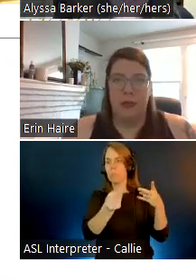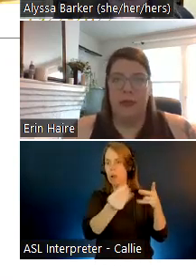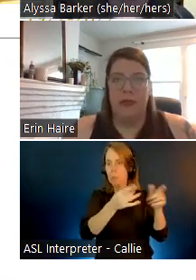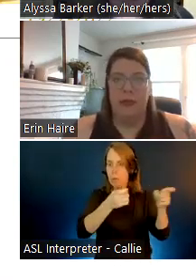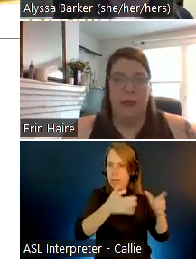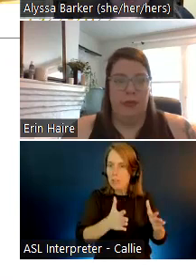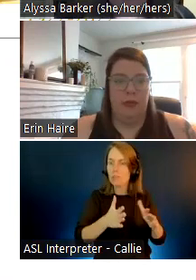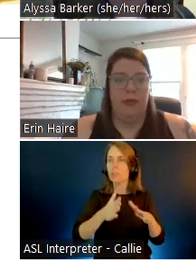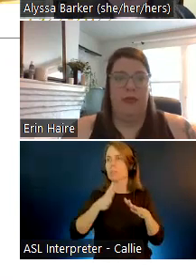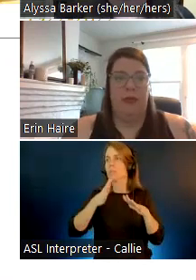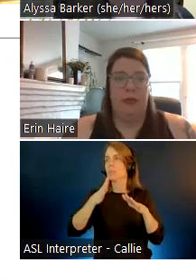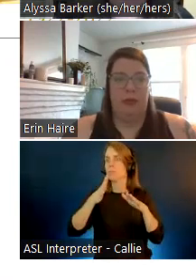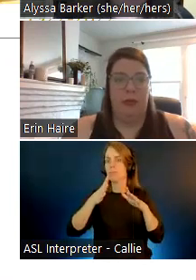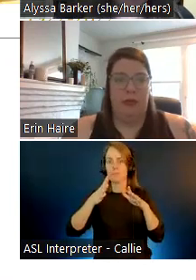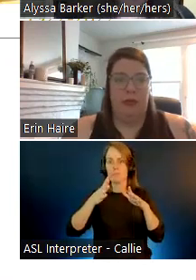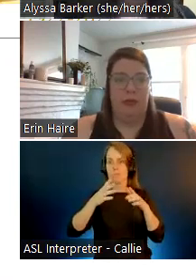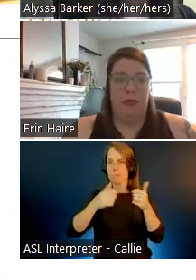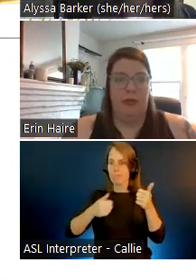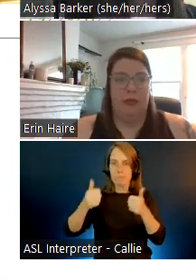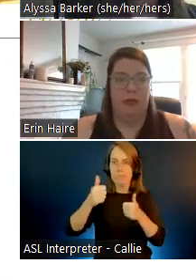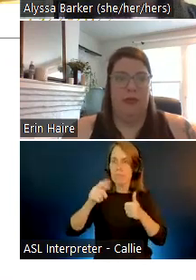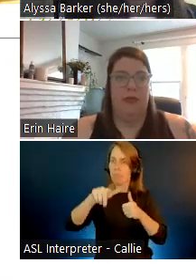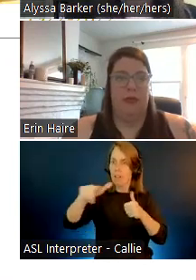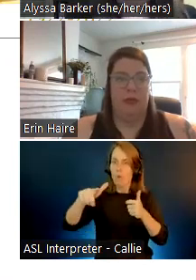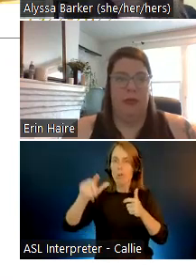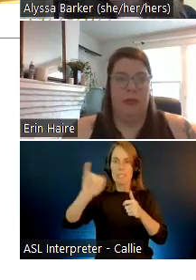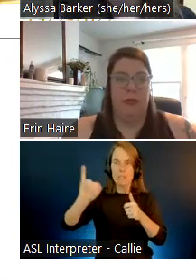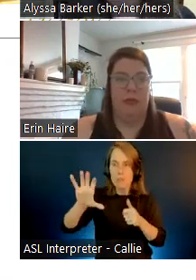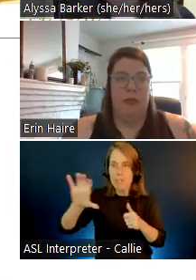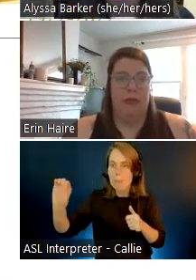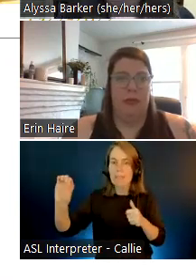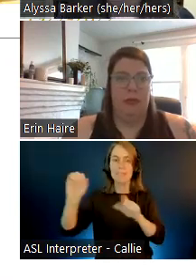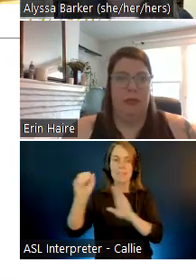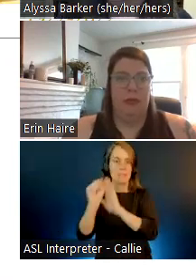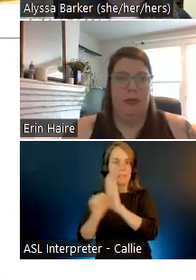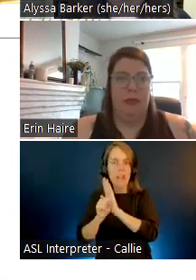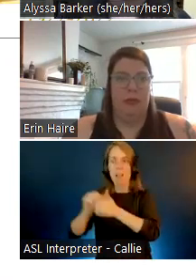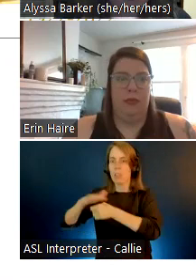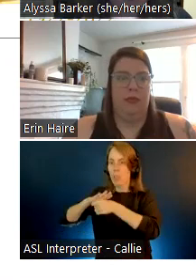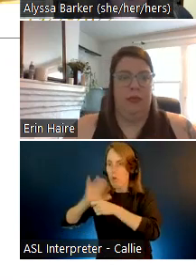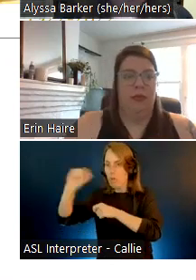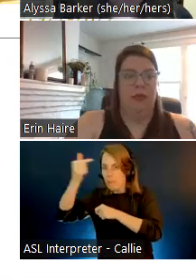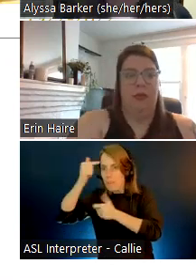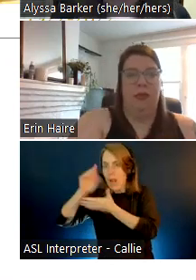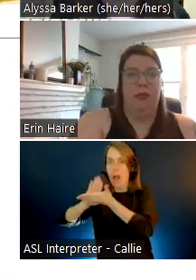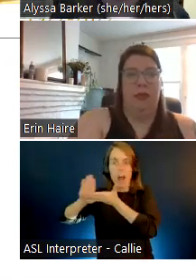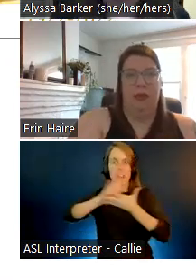lenders, insurance companies, and including state and local governments and colleges in fact a couple of years ago the